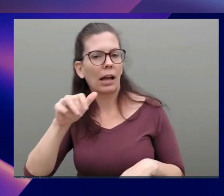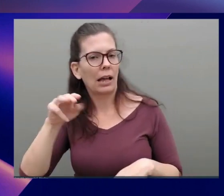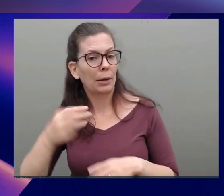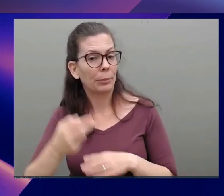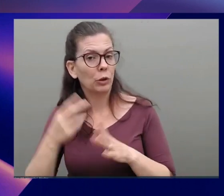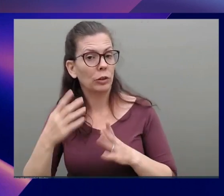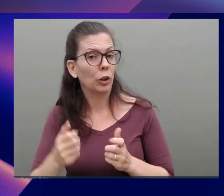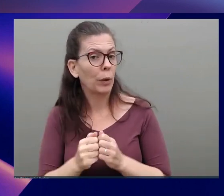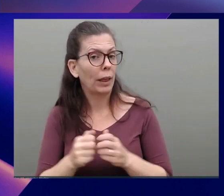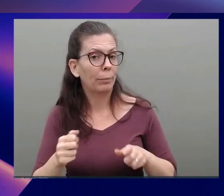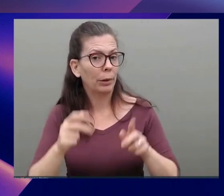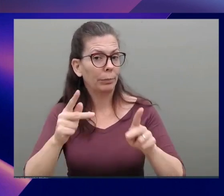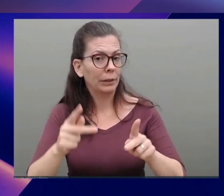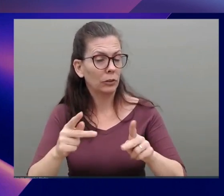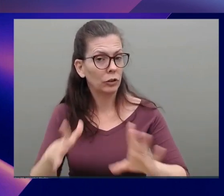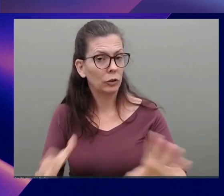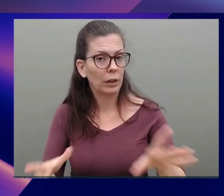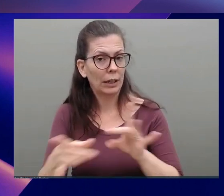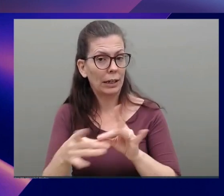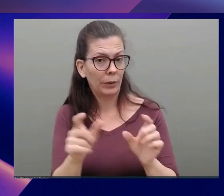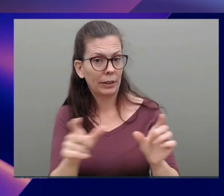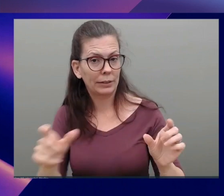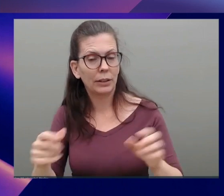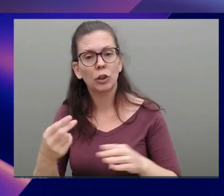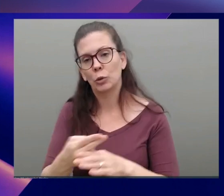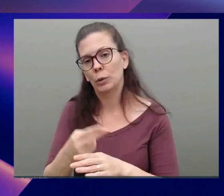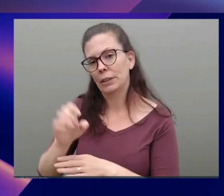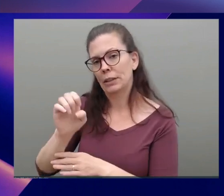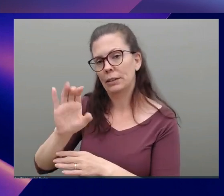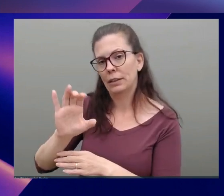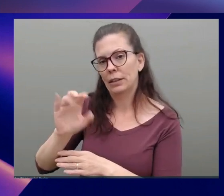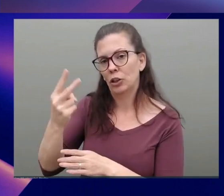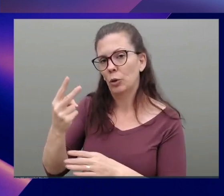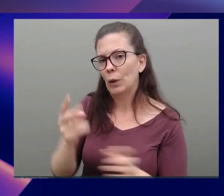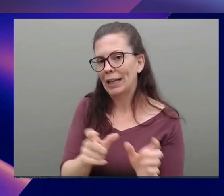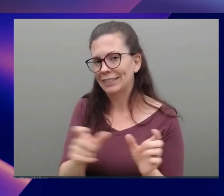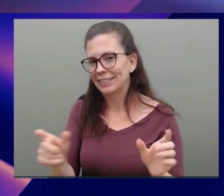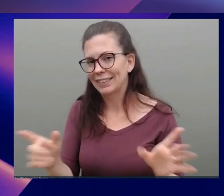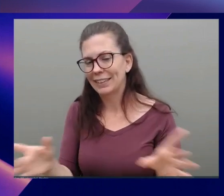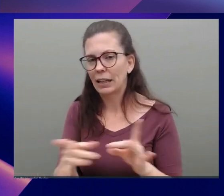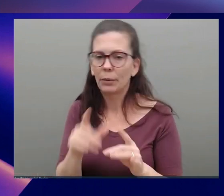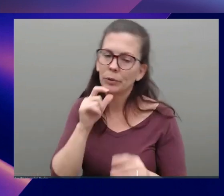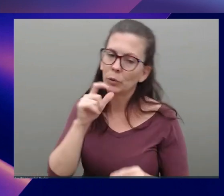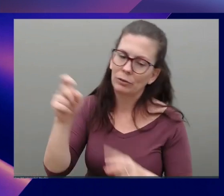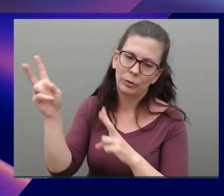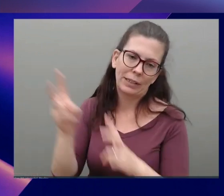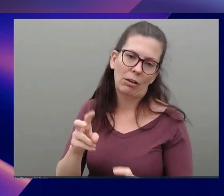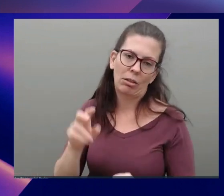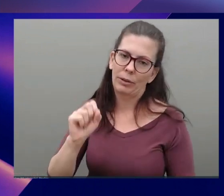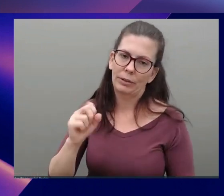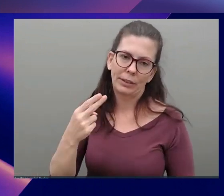connect on the instances using EC2 Instance Connect, but you don't need a downloaded SSH key. I see more people saying, false, false, false, false.